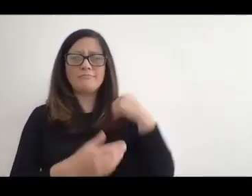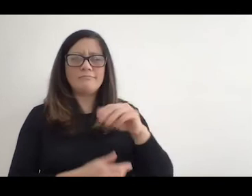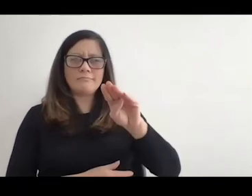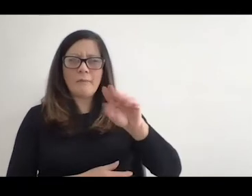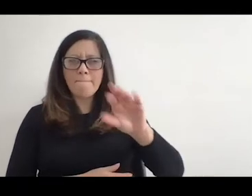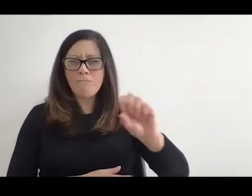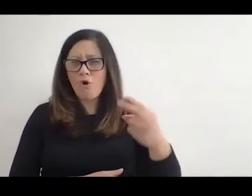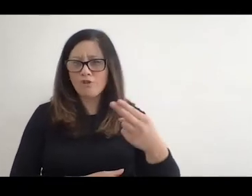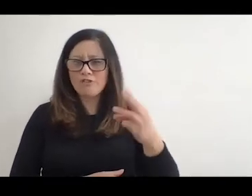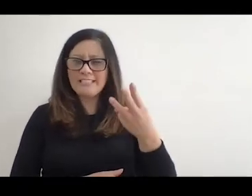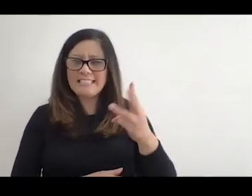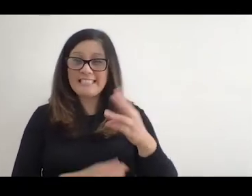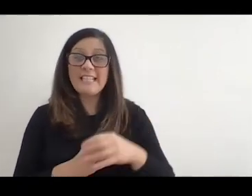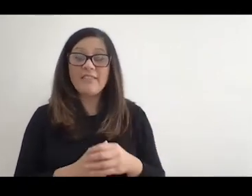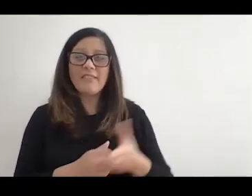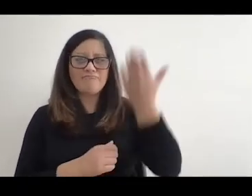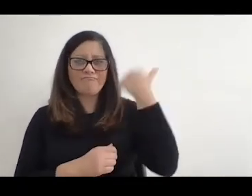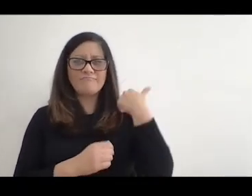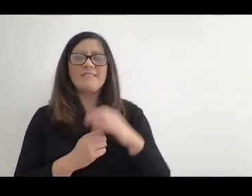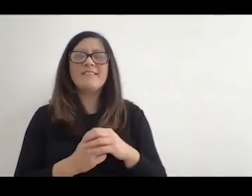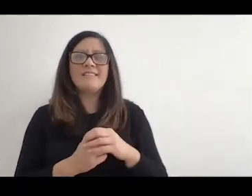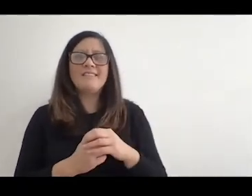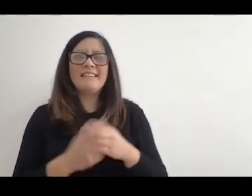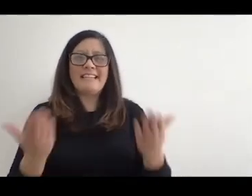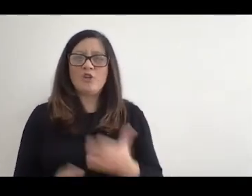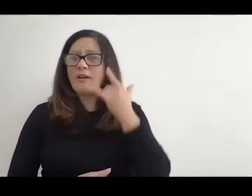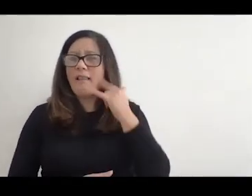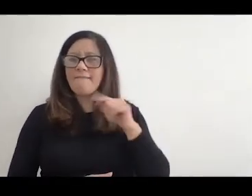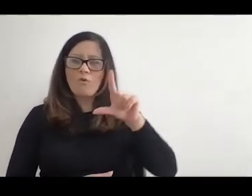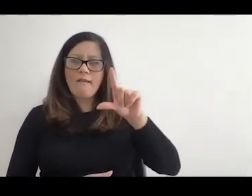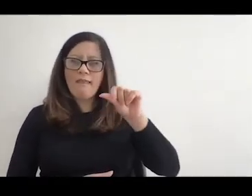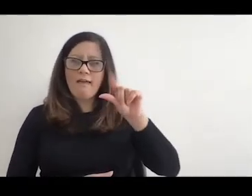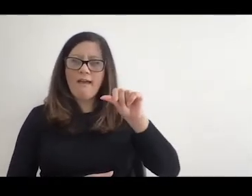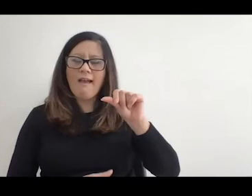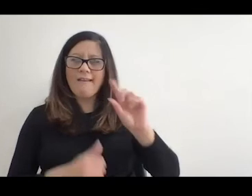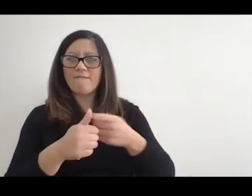We first received our kind of lock down orders safer at home. Orders.